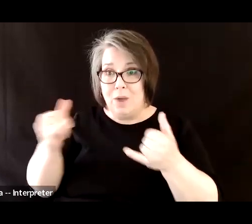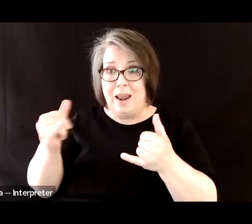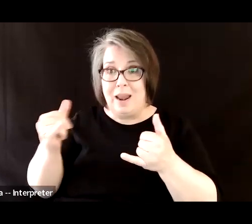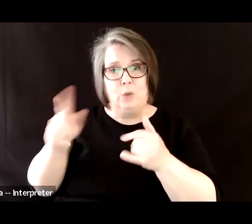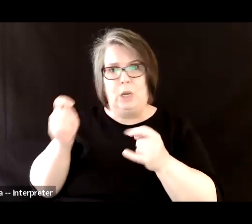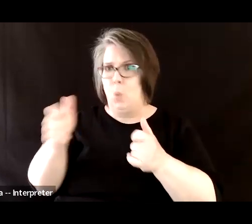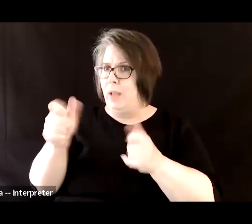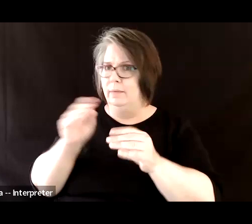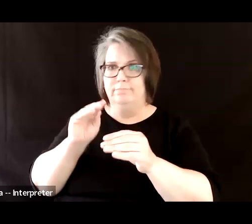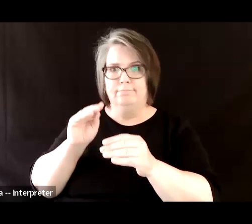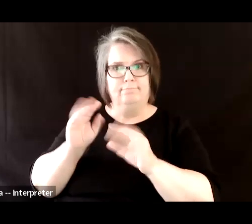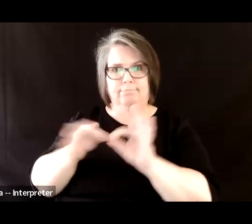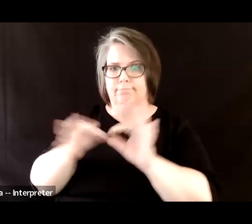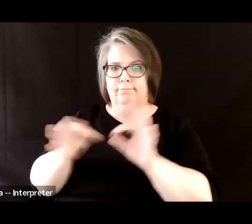Those may be times where it would make more sense to